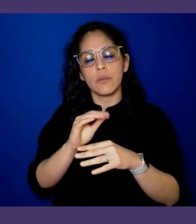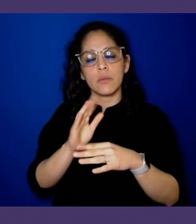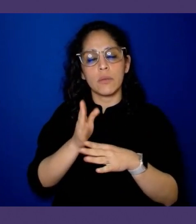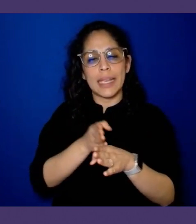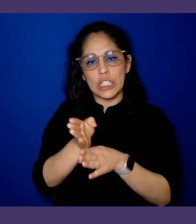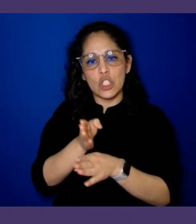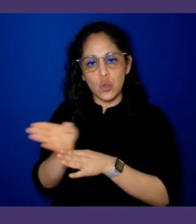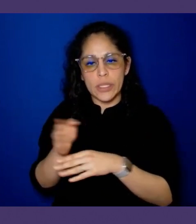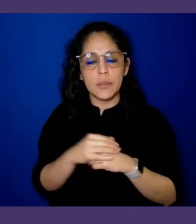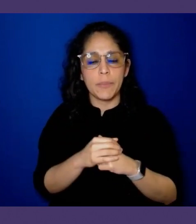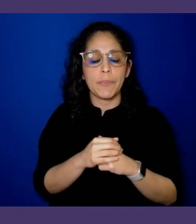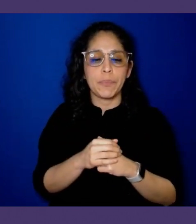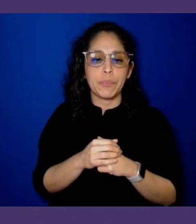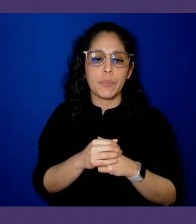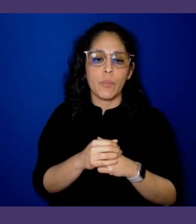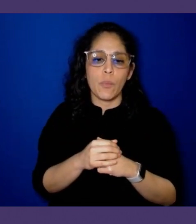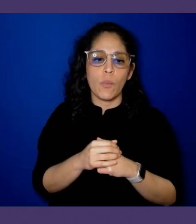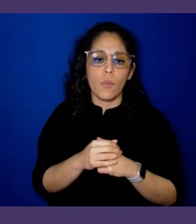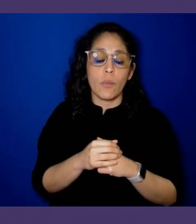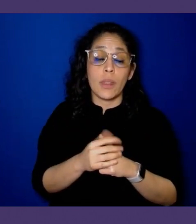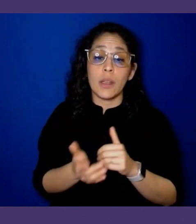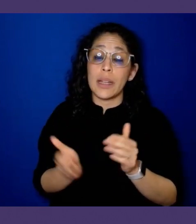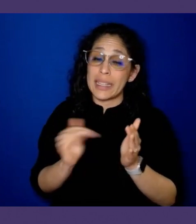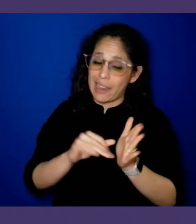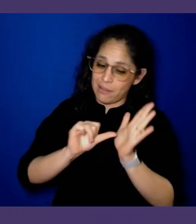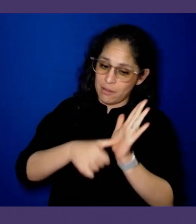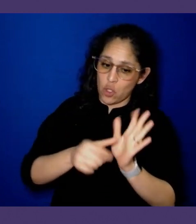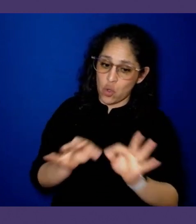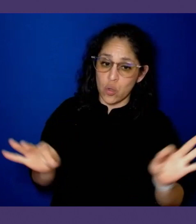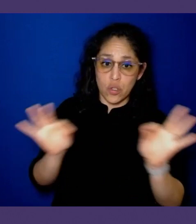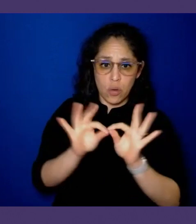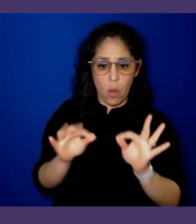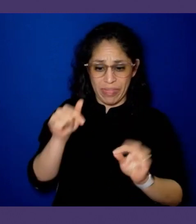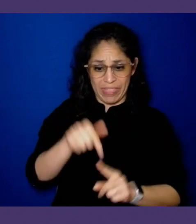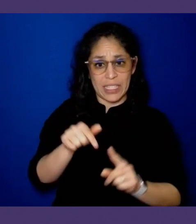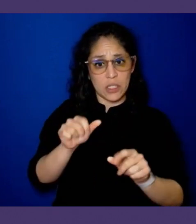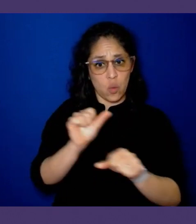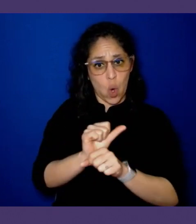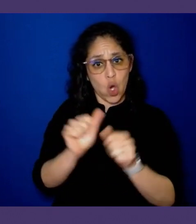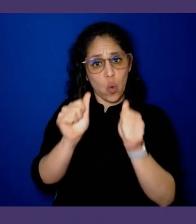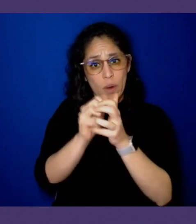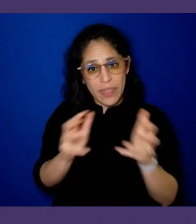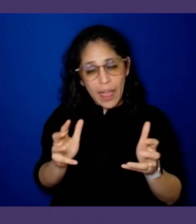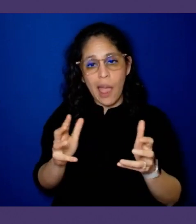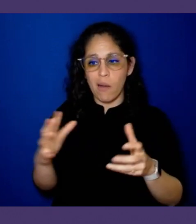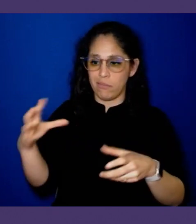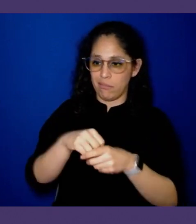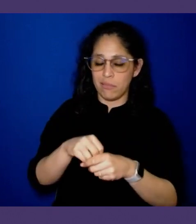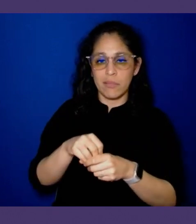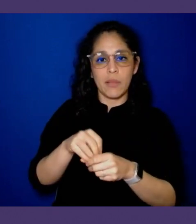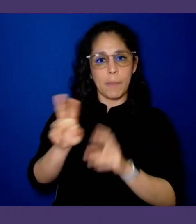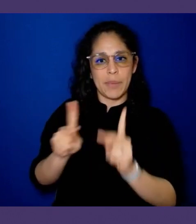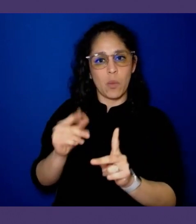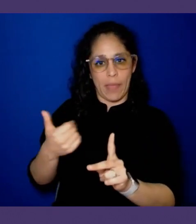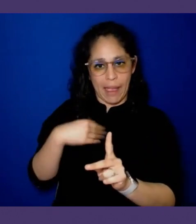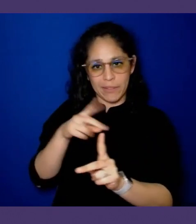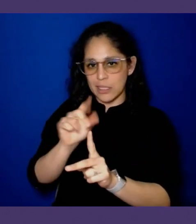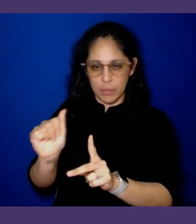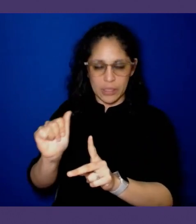it's really crucial, we shouldn't be doing this work if we aren't also working with disability advocacy groups